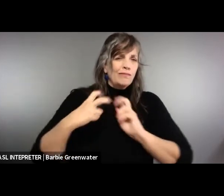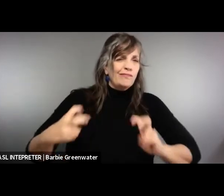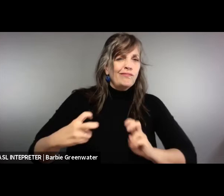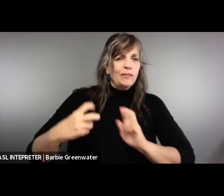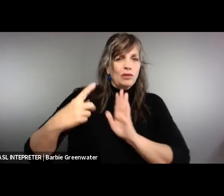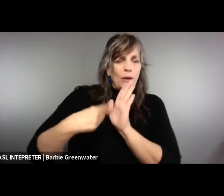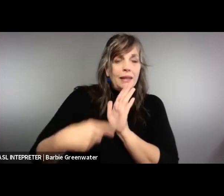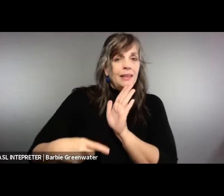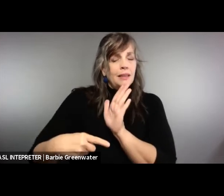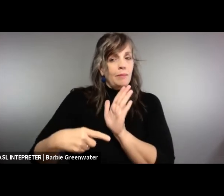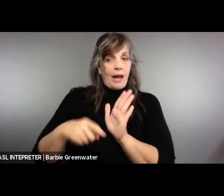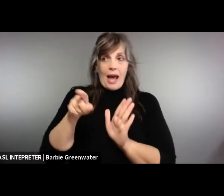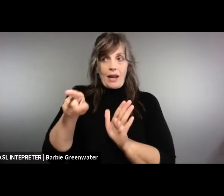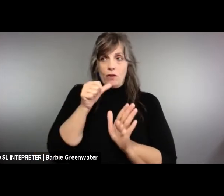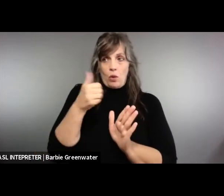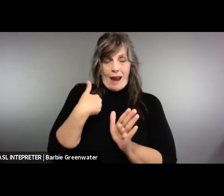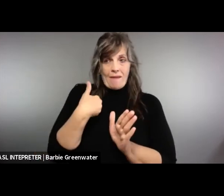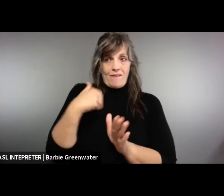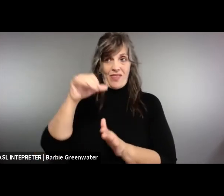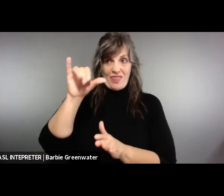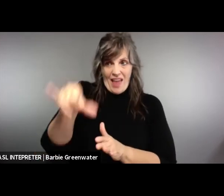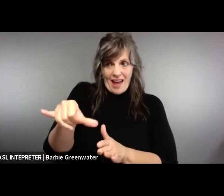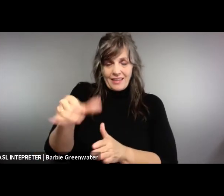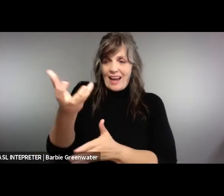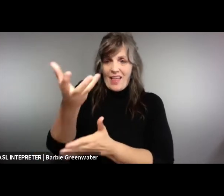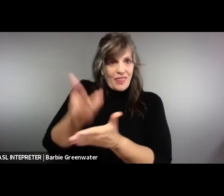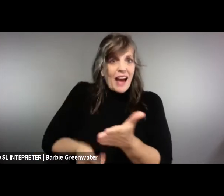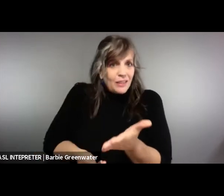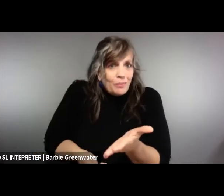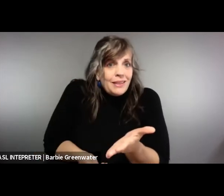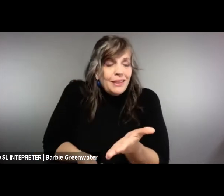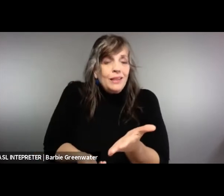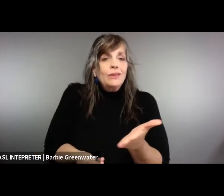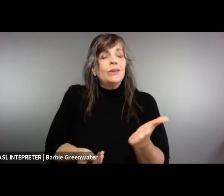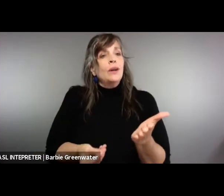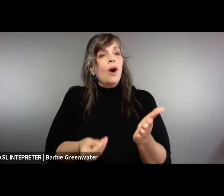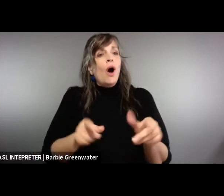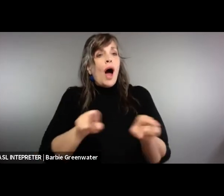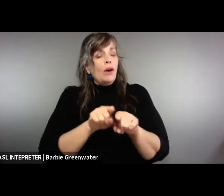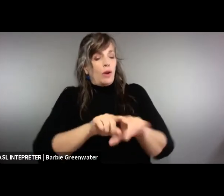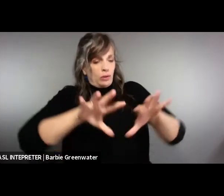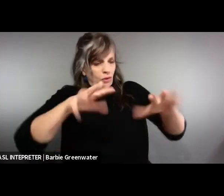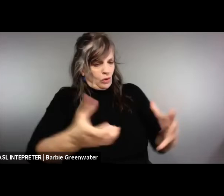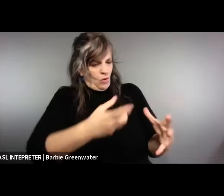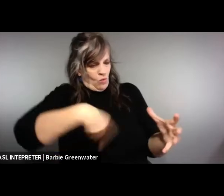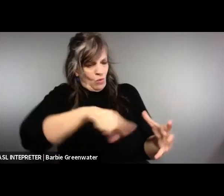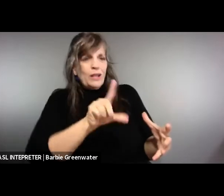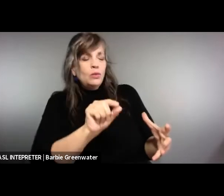And then she said also, what's missing when all of the critics a 20 year old didn't pick up.